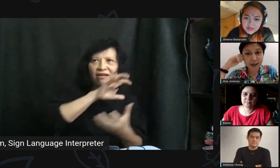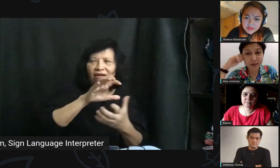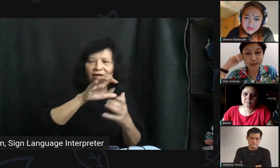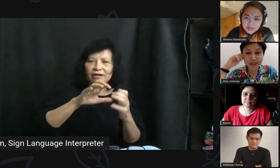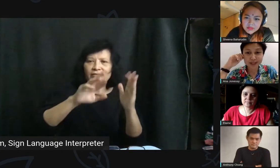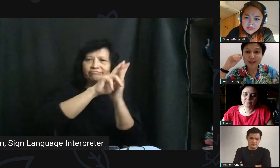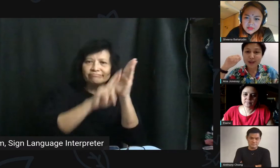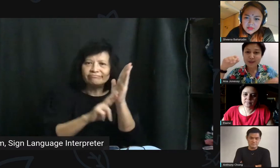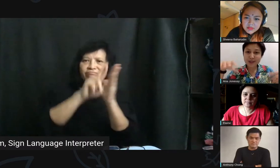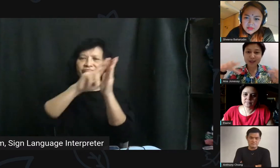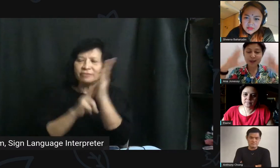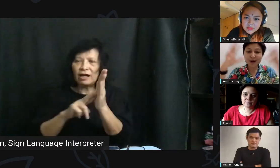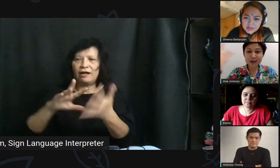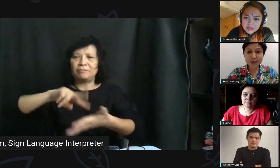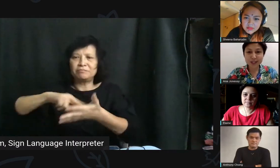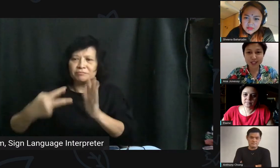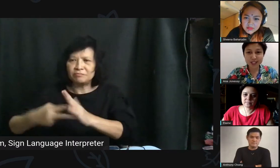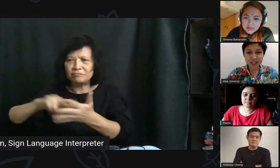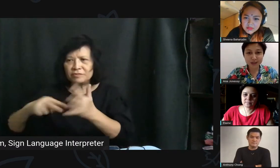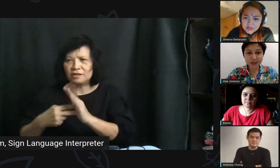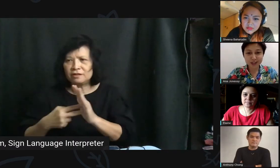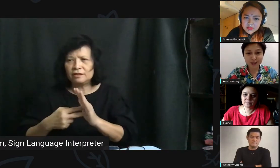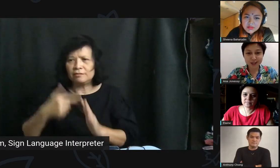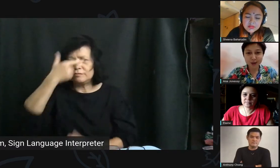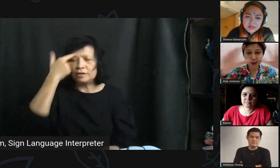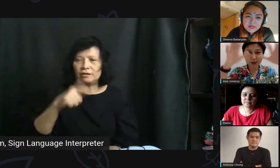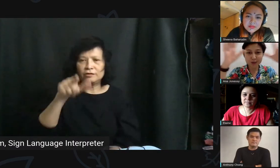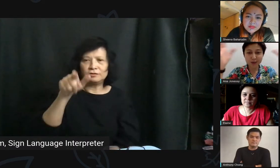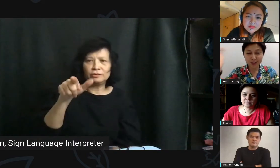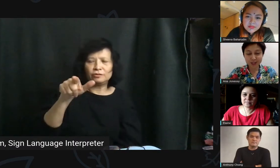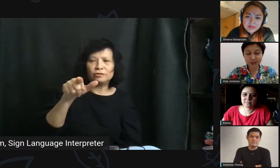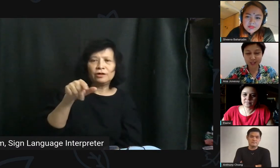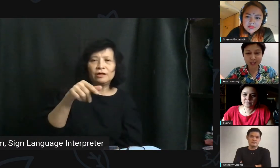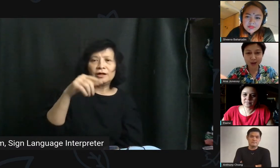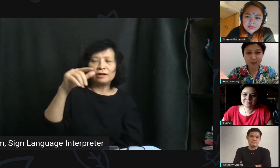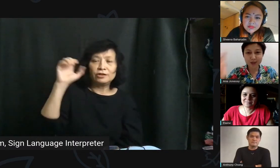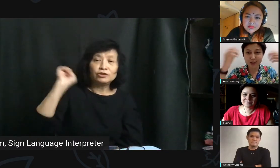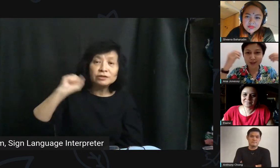Yeah, because you know, you and Sheena gave us this whole poetry workshop and it was